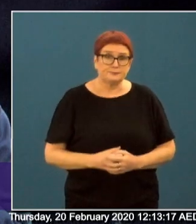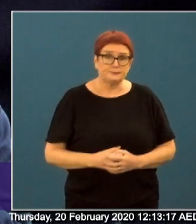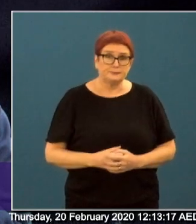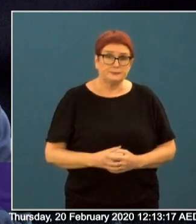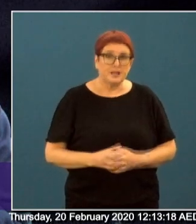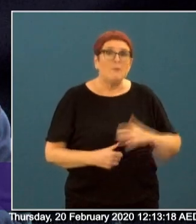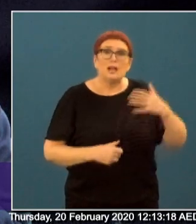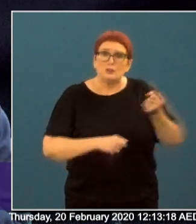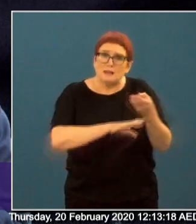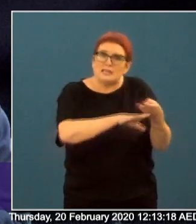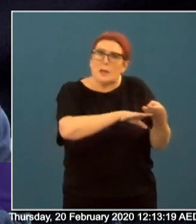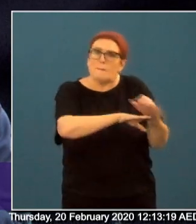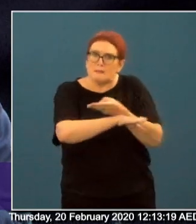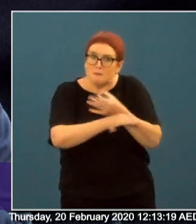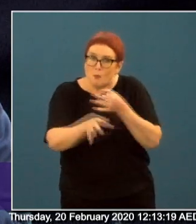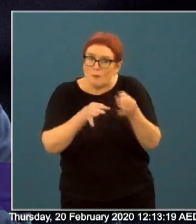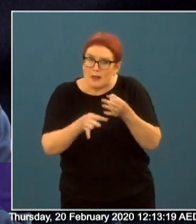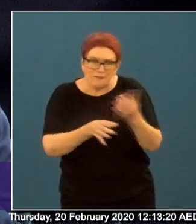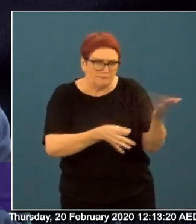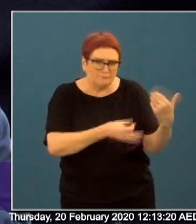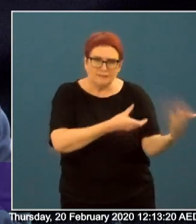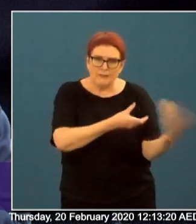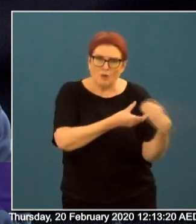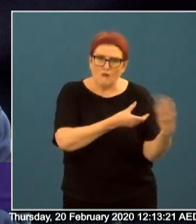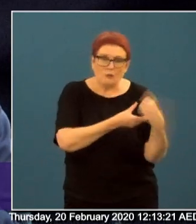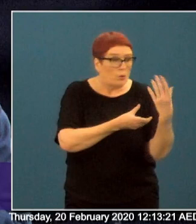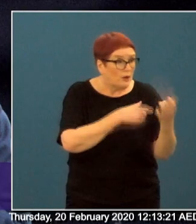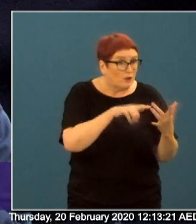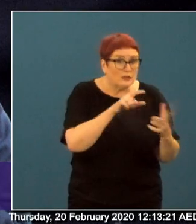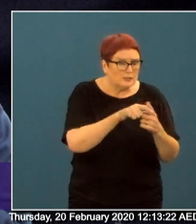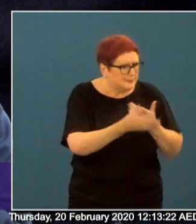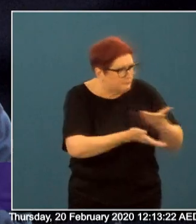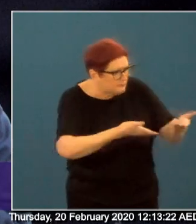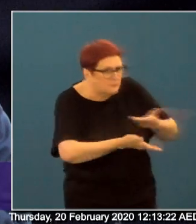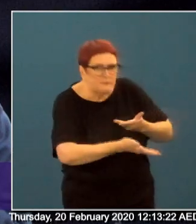in those kind of initiatives, we won't get them there, because they're not a group that lobbies